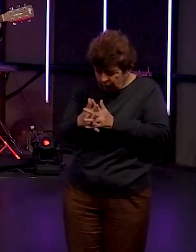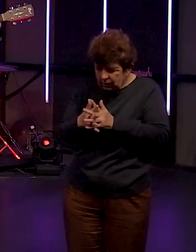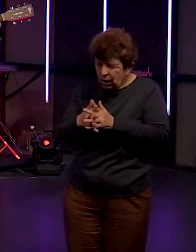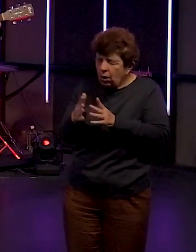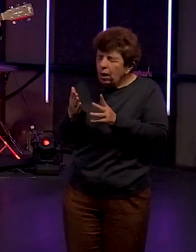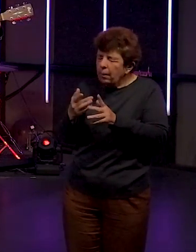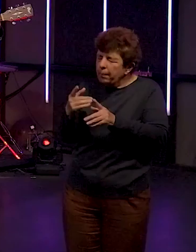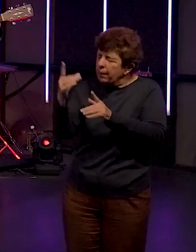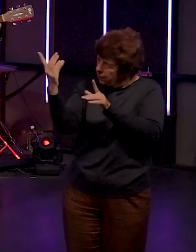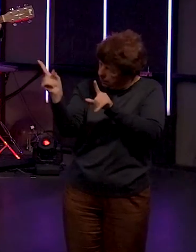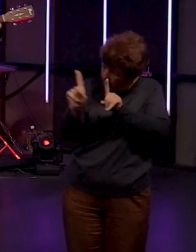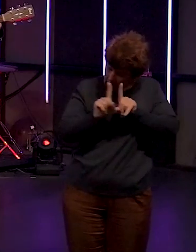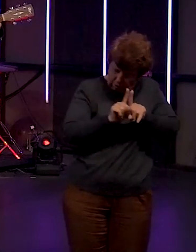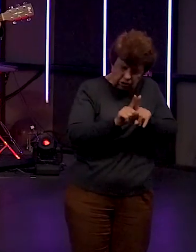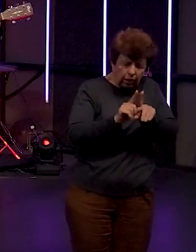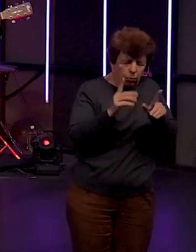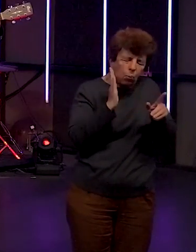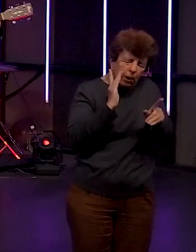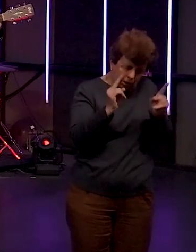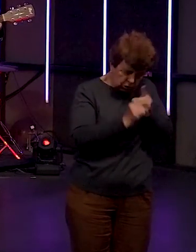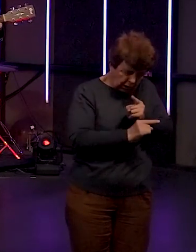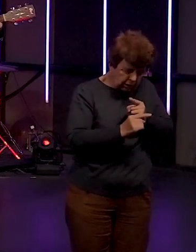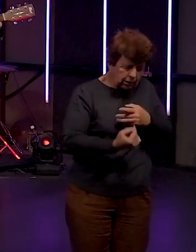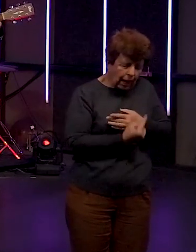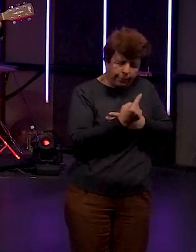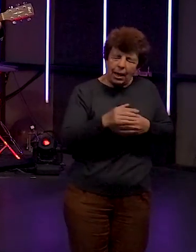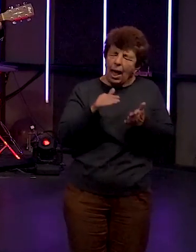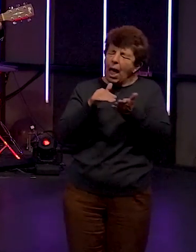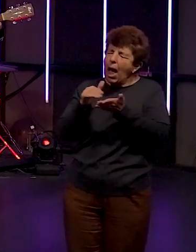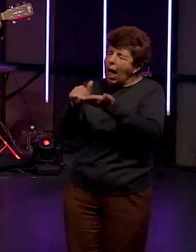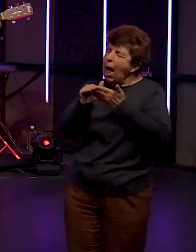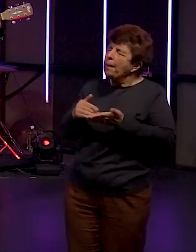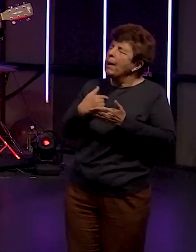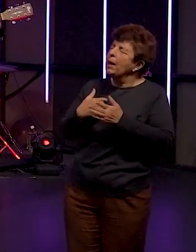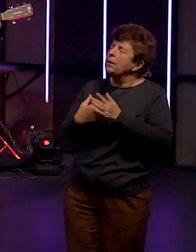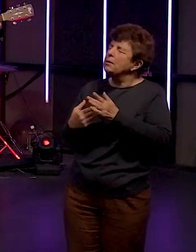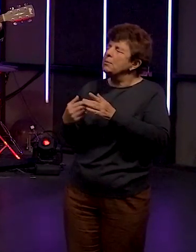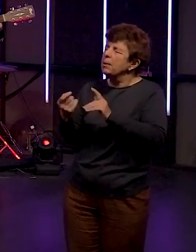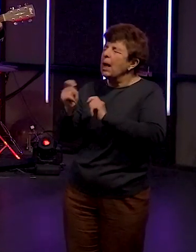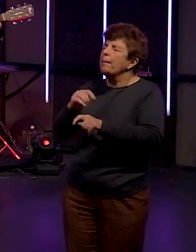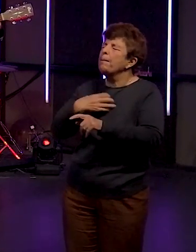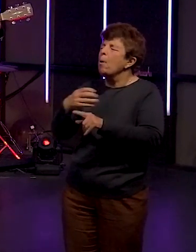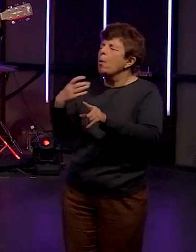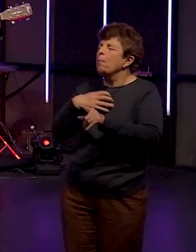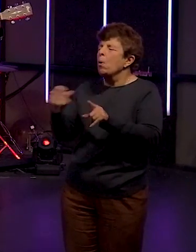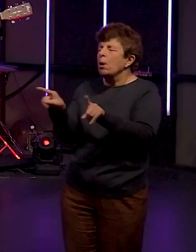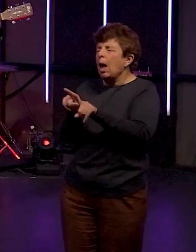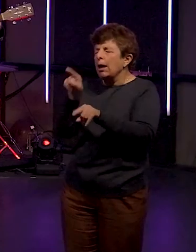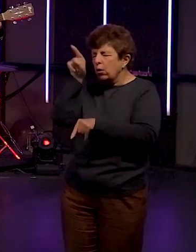and Lord help us to lean more and more into you each and every day.